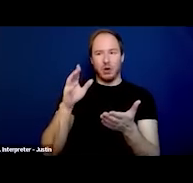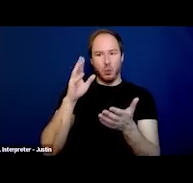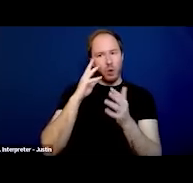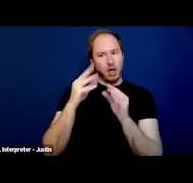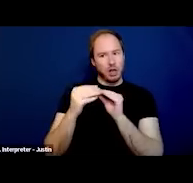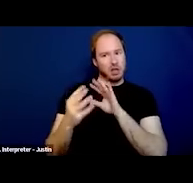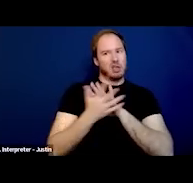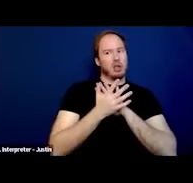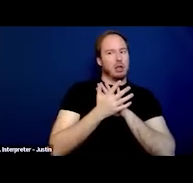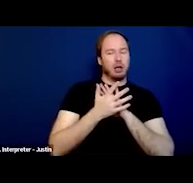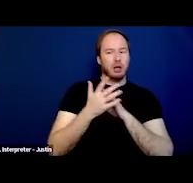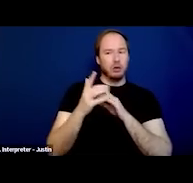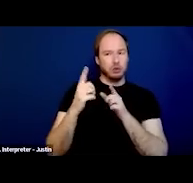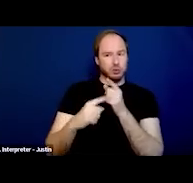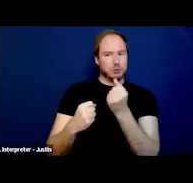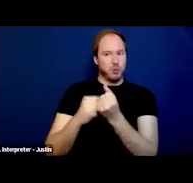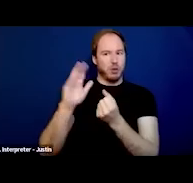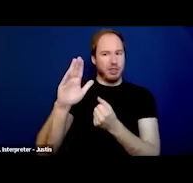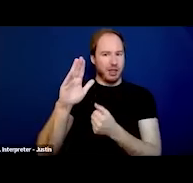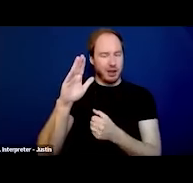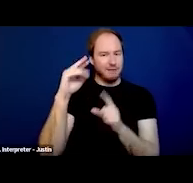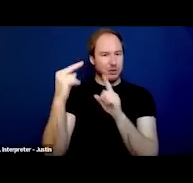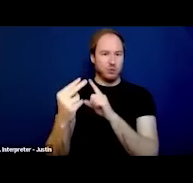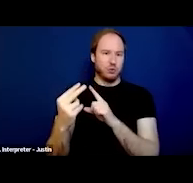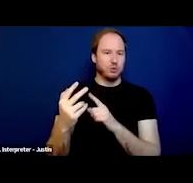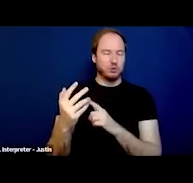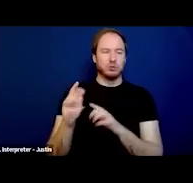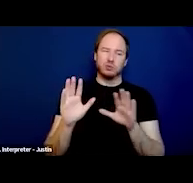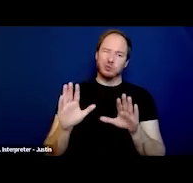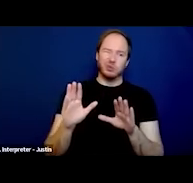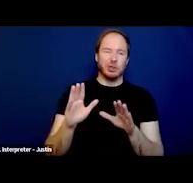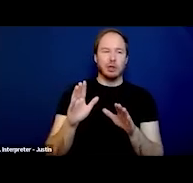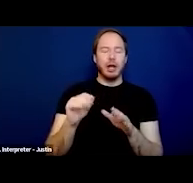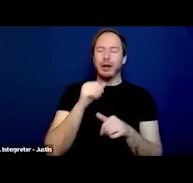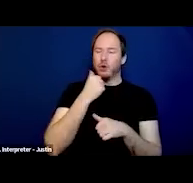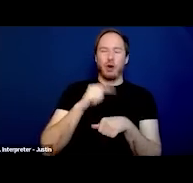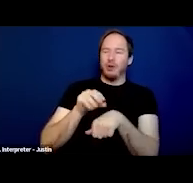with something else that supports their beliefs. And lastly, don't try to council or fix them.